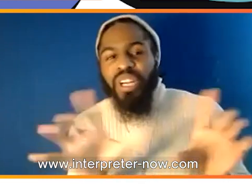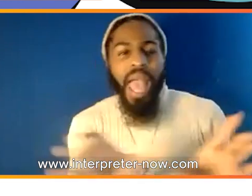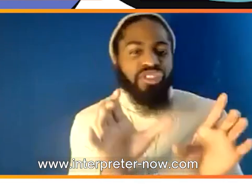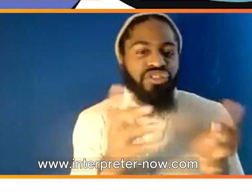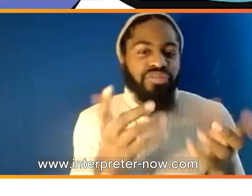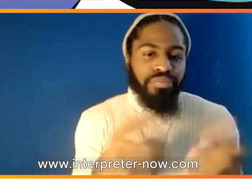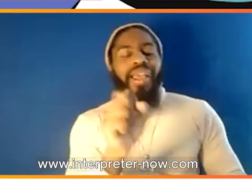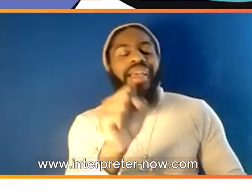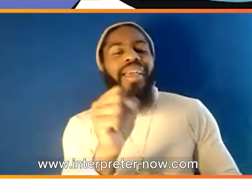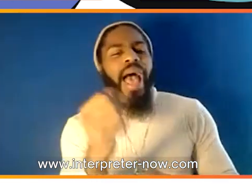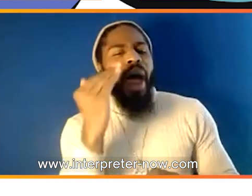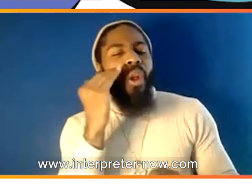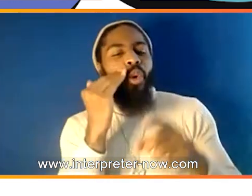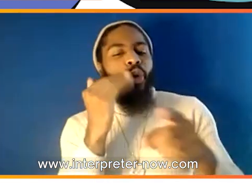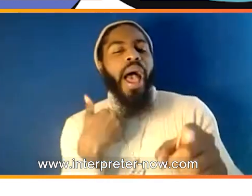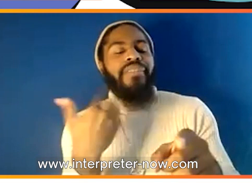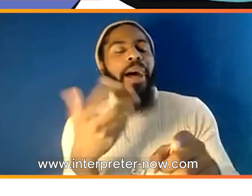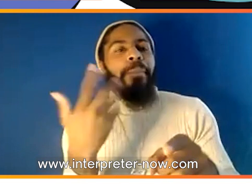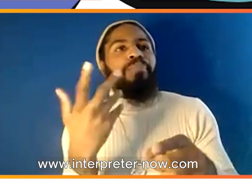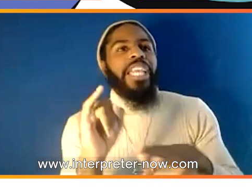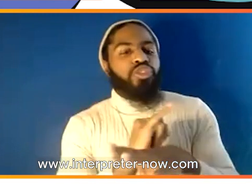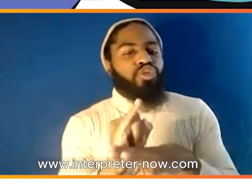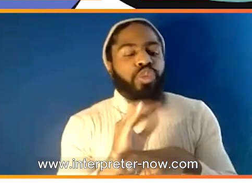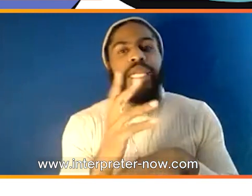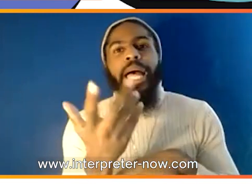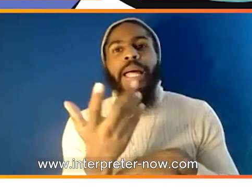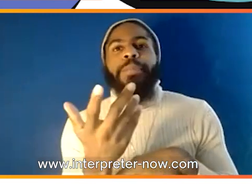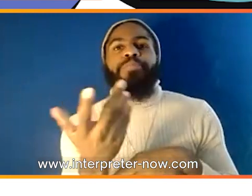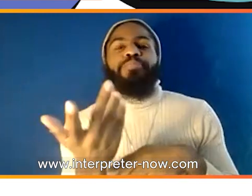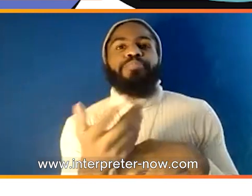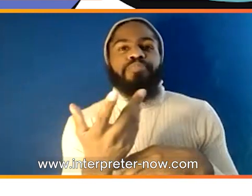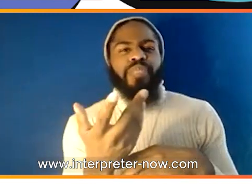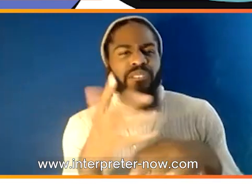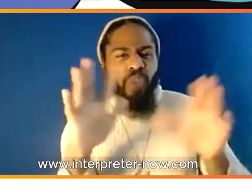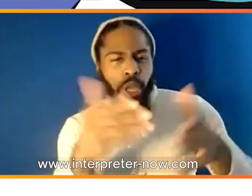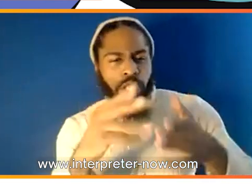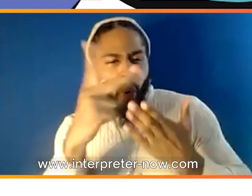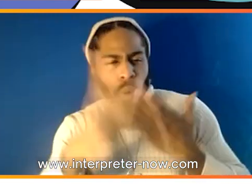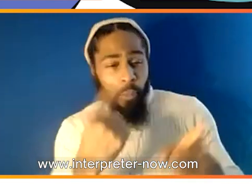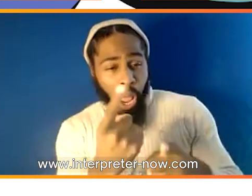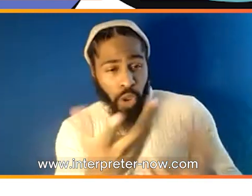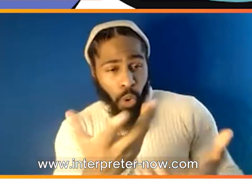Yeah, and I know you have an industry-focused allyship program as well. You want to talk about that a bit?